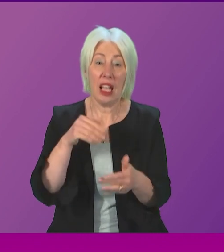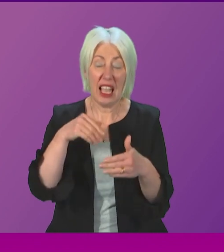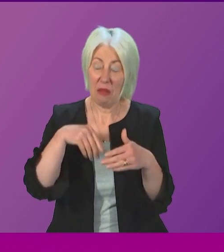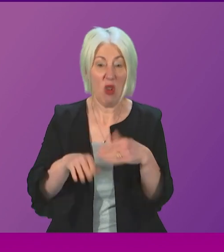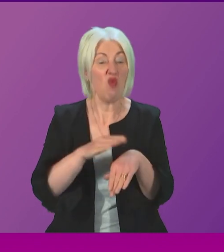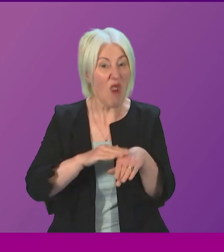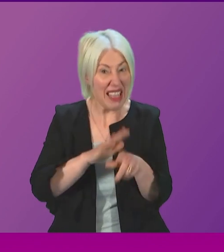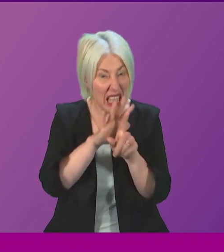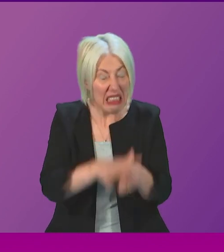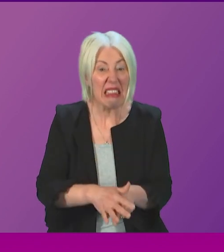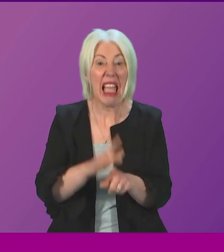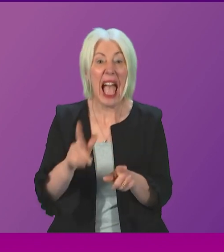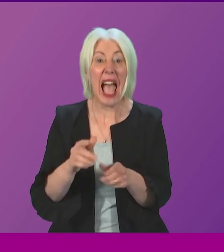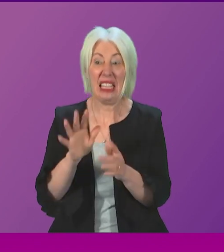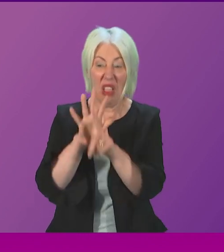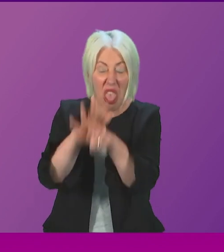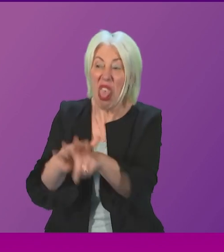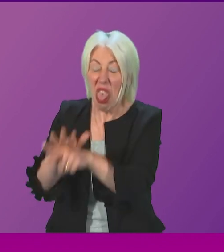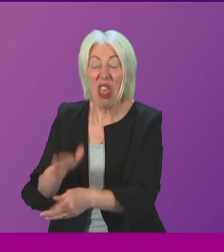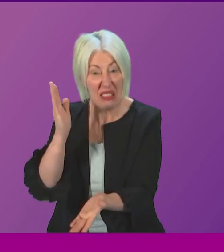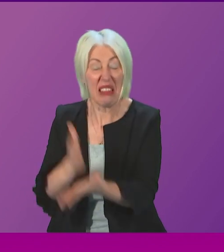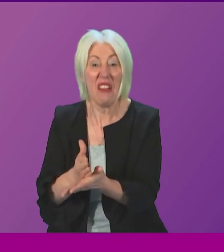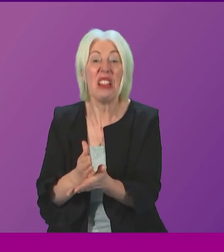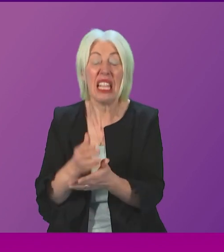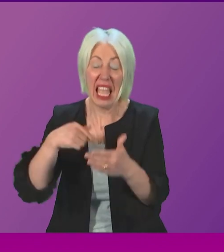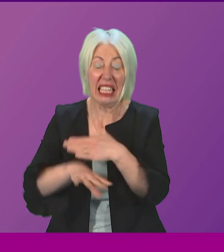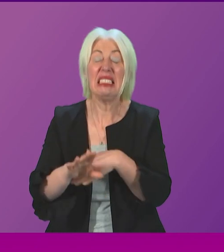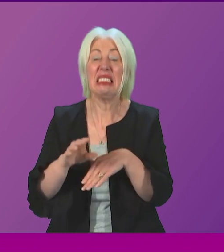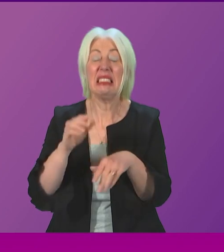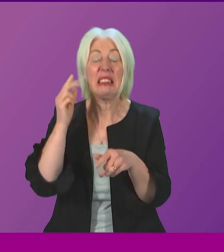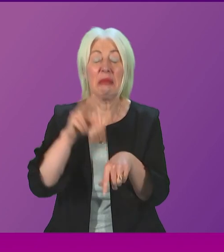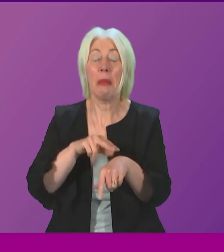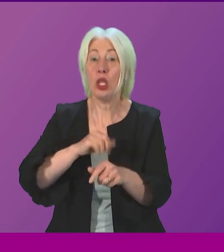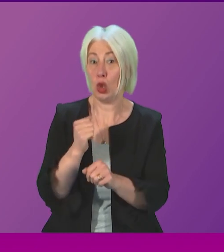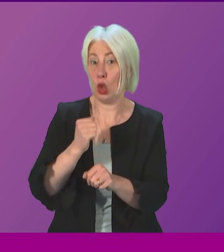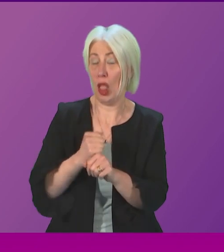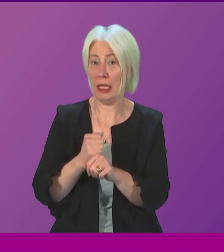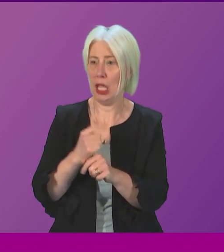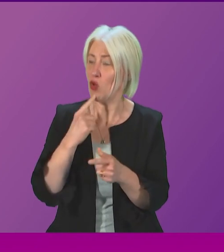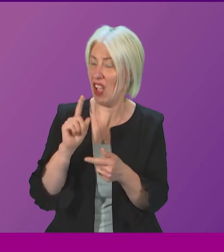What is the First Minister’s response to the chief constable’s statement?